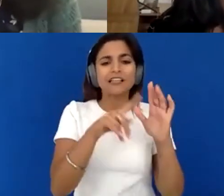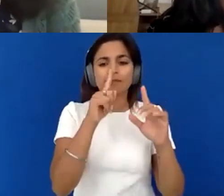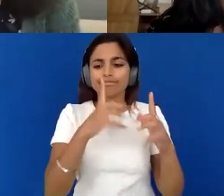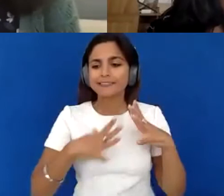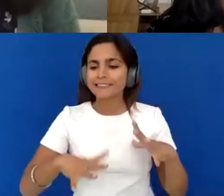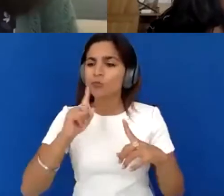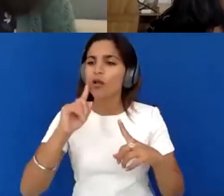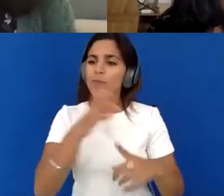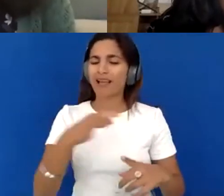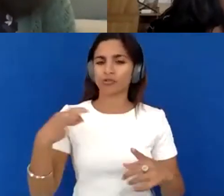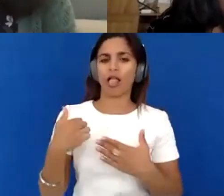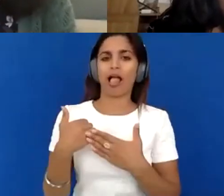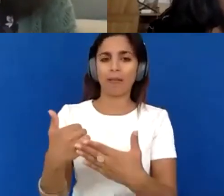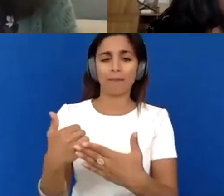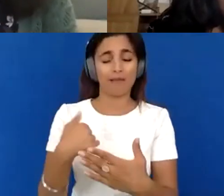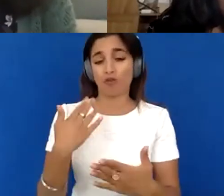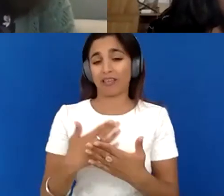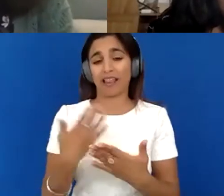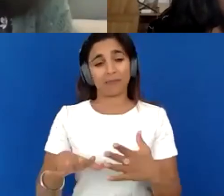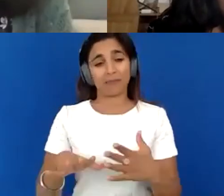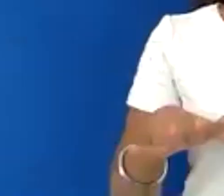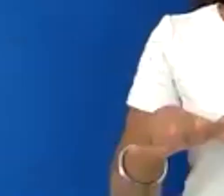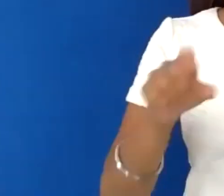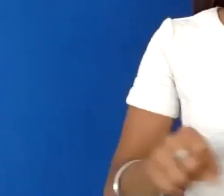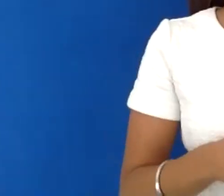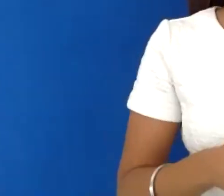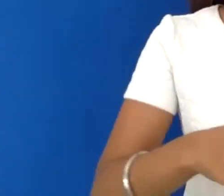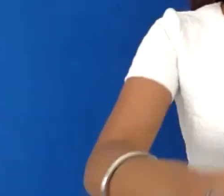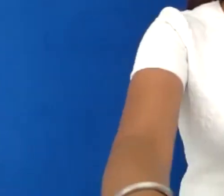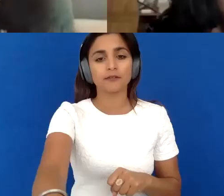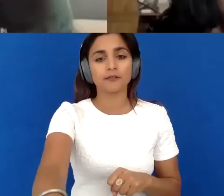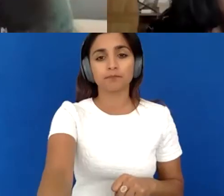really struggled with as well with trying to like so I mentioned in my